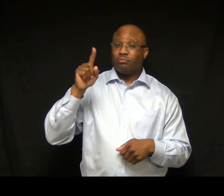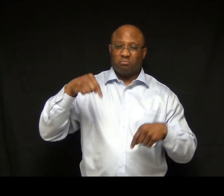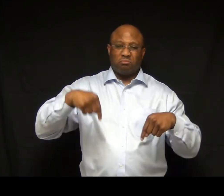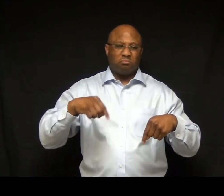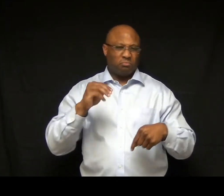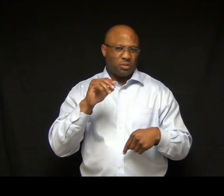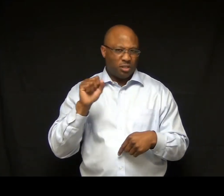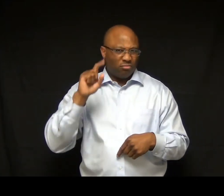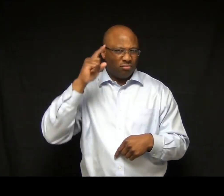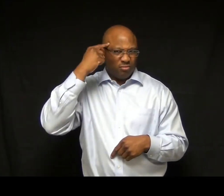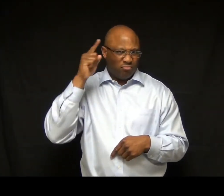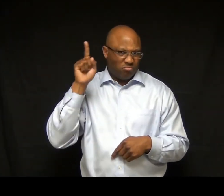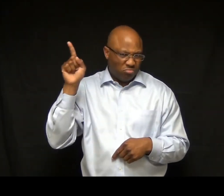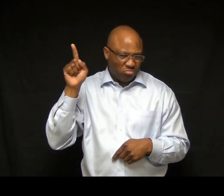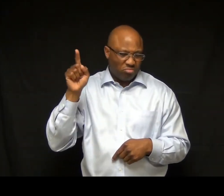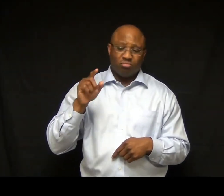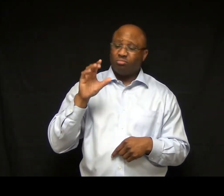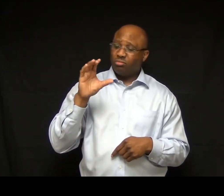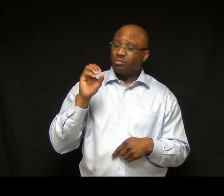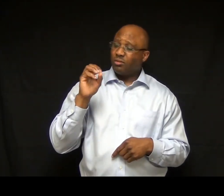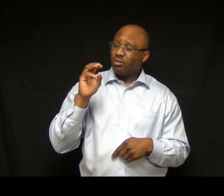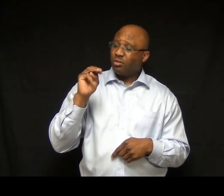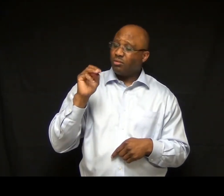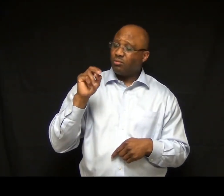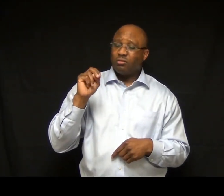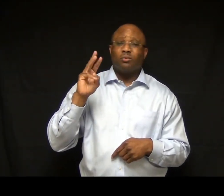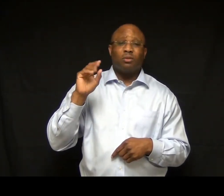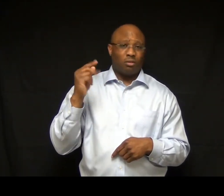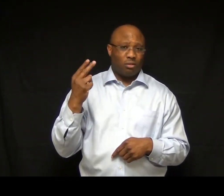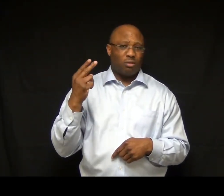The Commonwealth of Massachusetts'